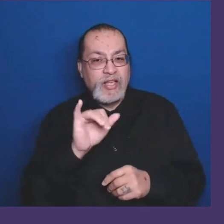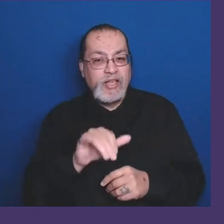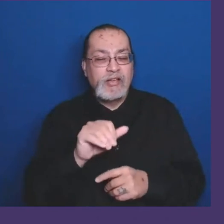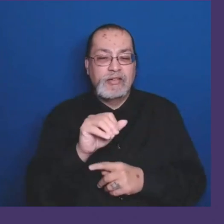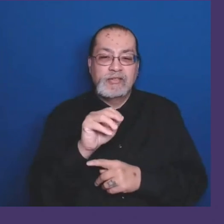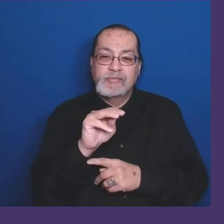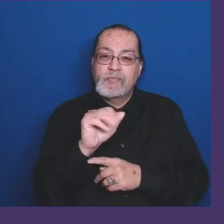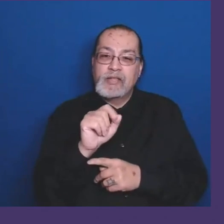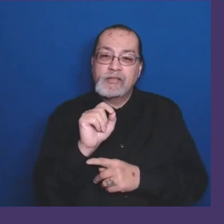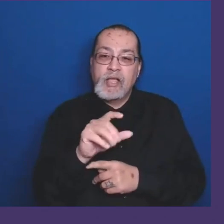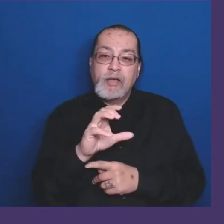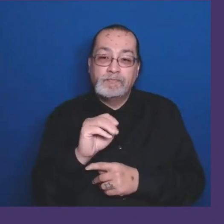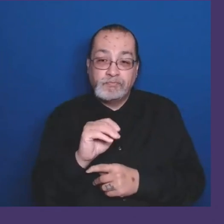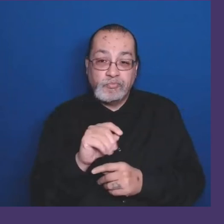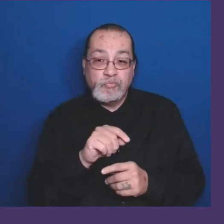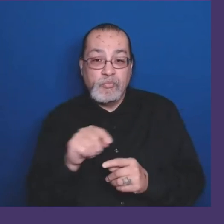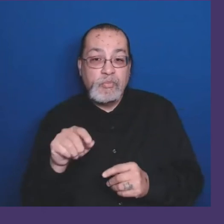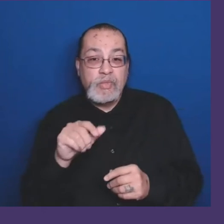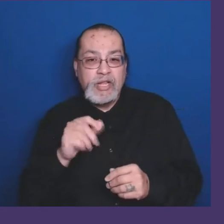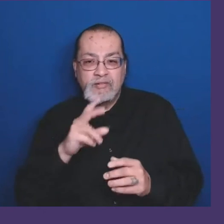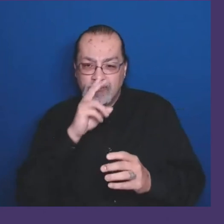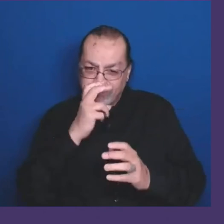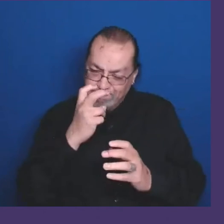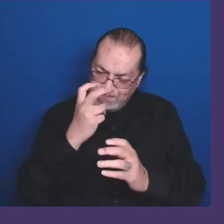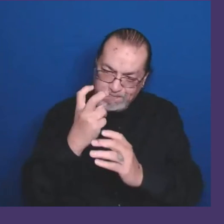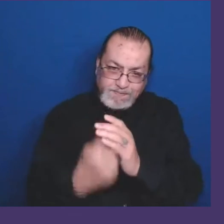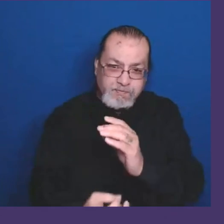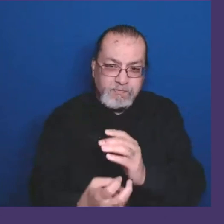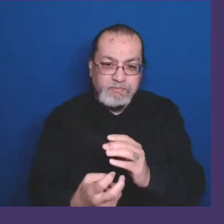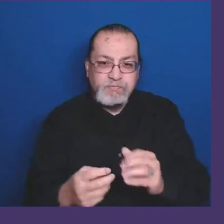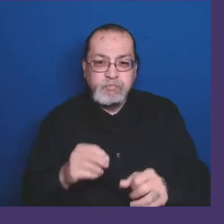of this at Microsoft.com/Accessibility.